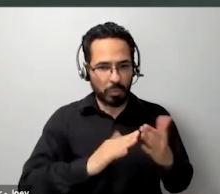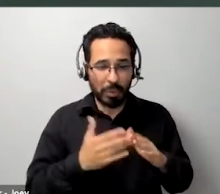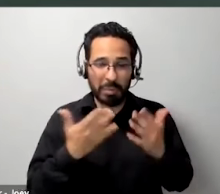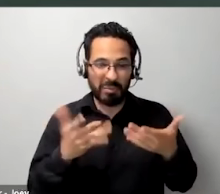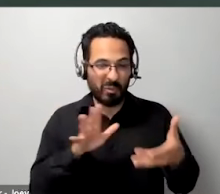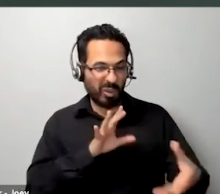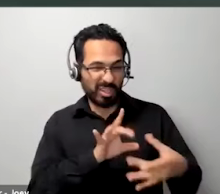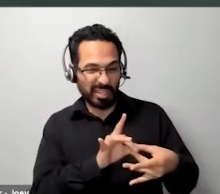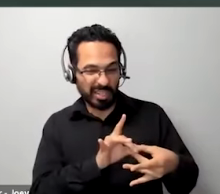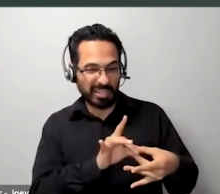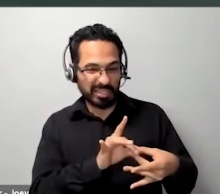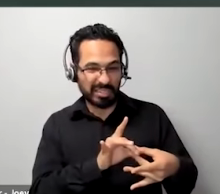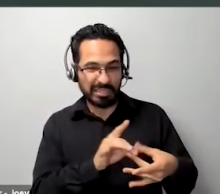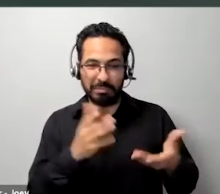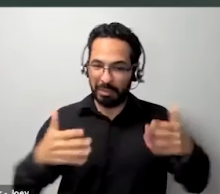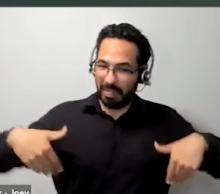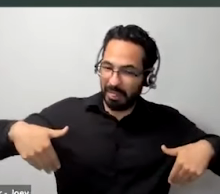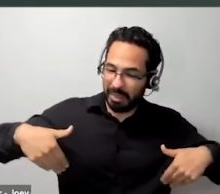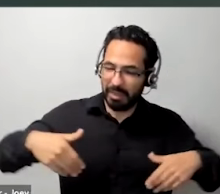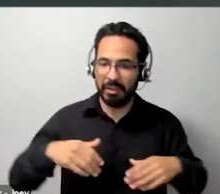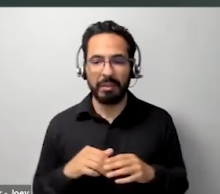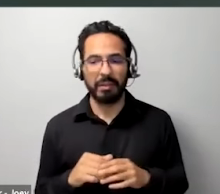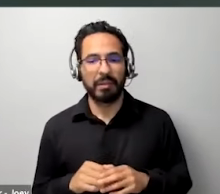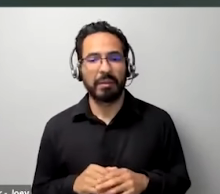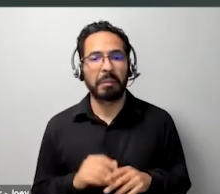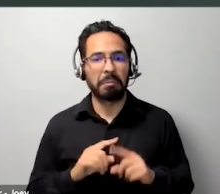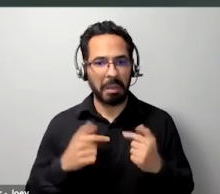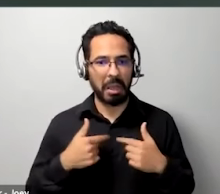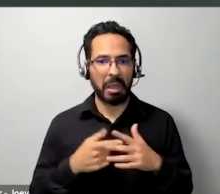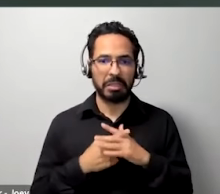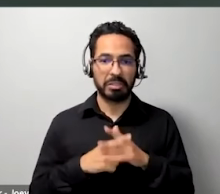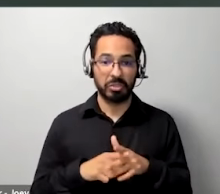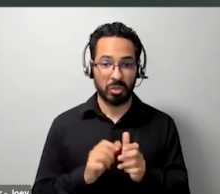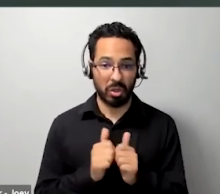some of you may have not. But I started out as an accessibility specialist